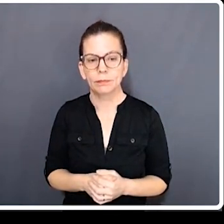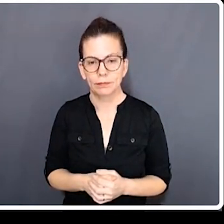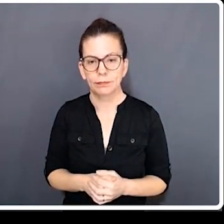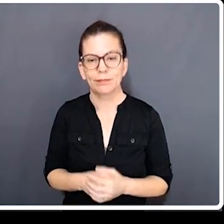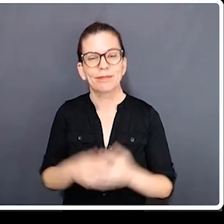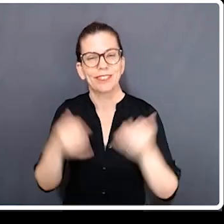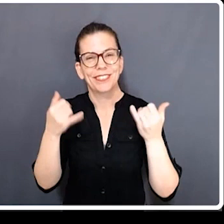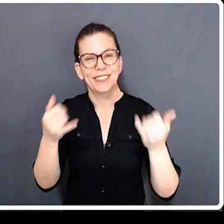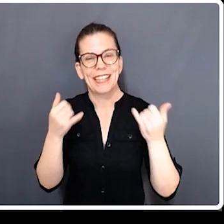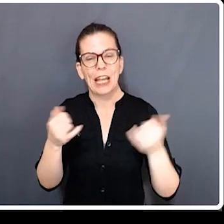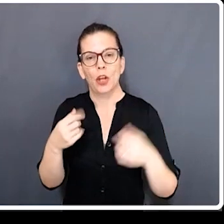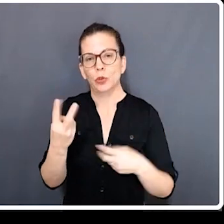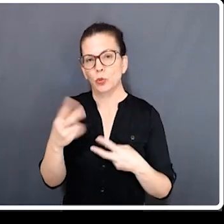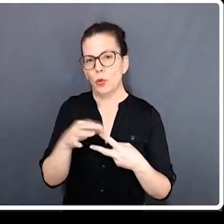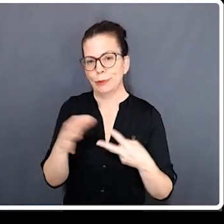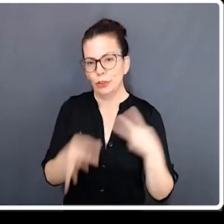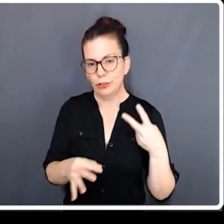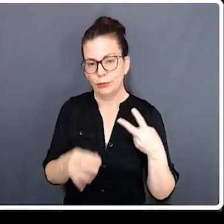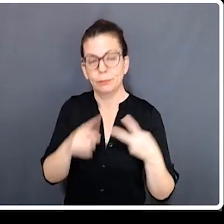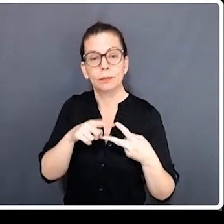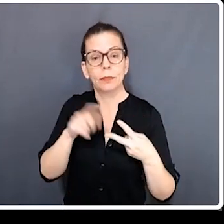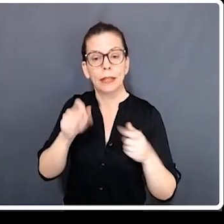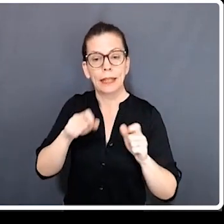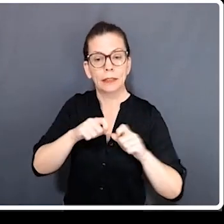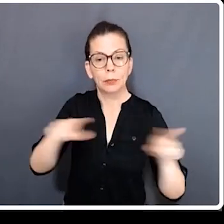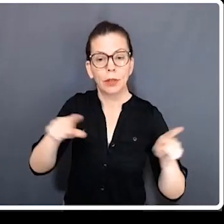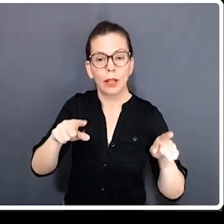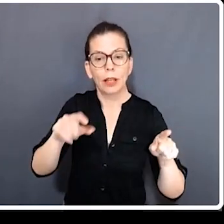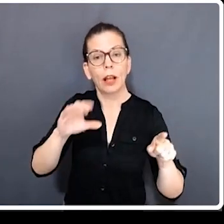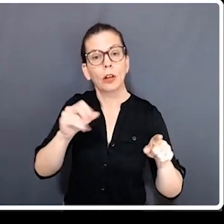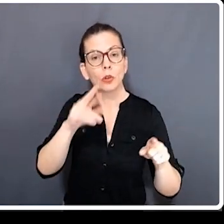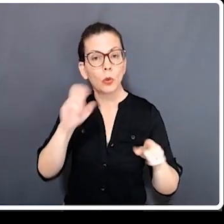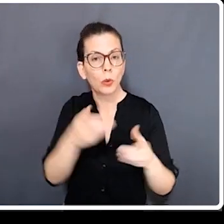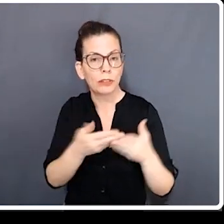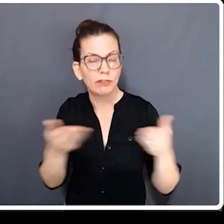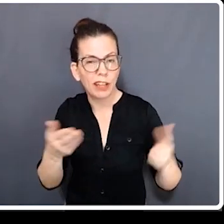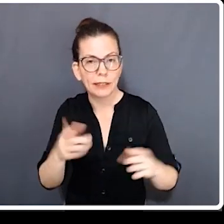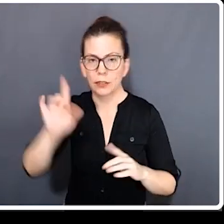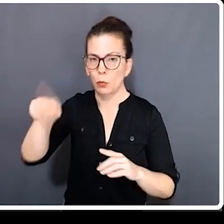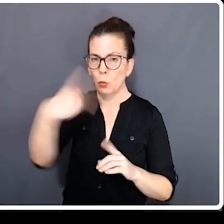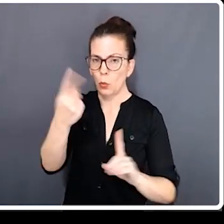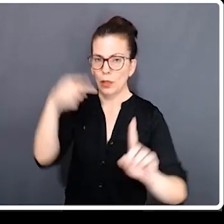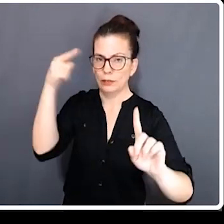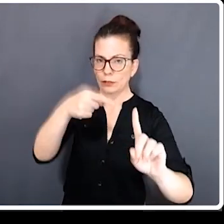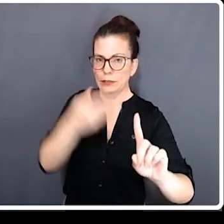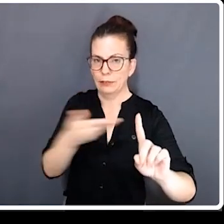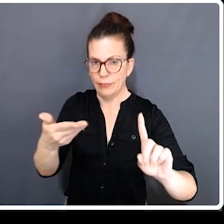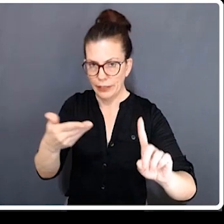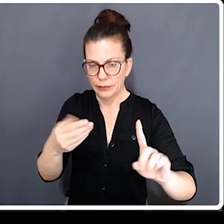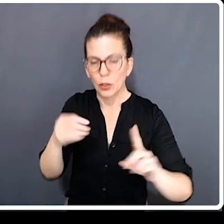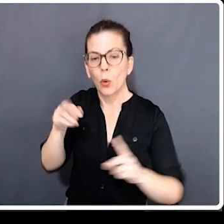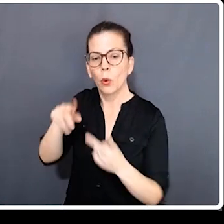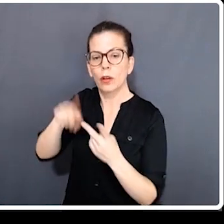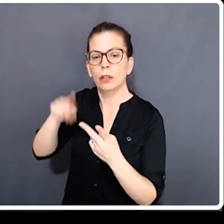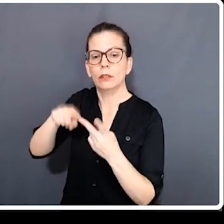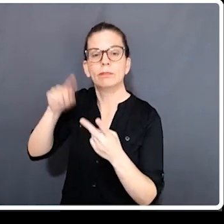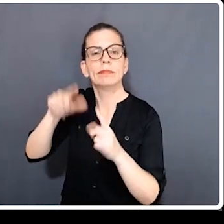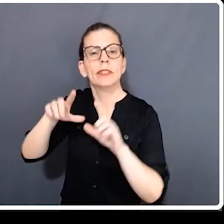And now I have two options. I can deploy it either on a core device, which is one specific device or on a thing group.